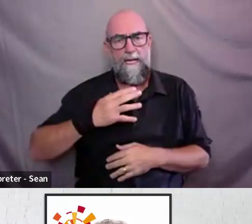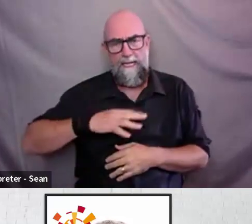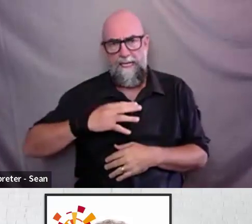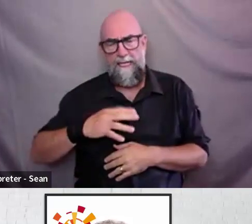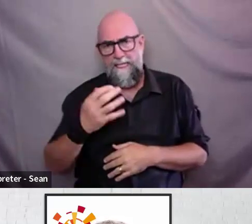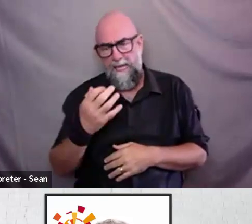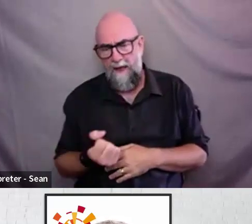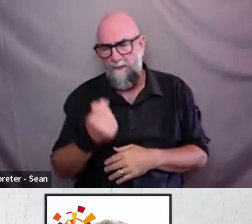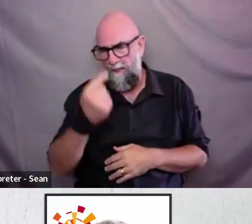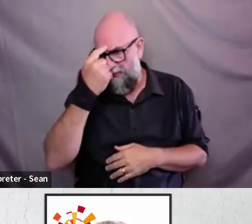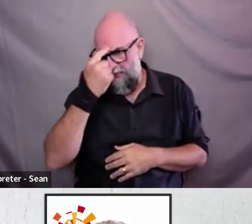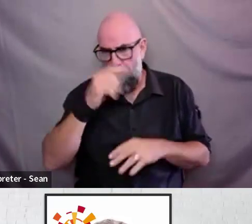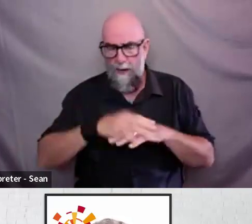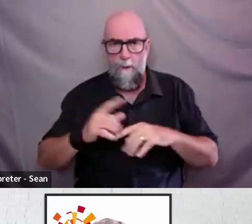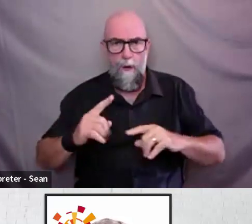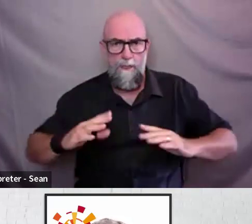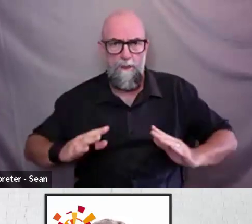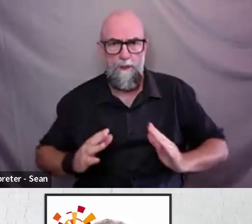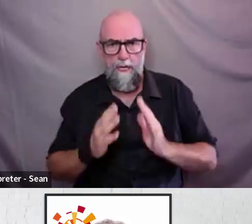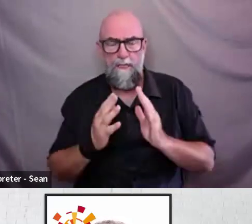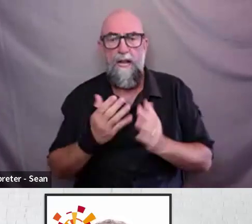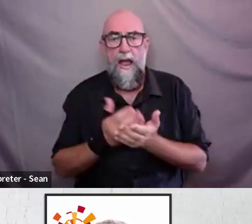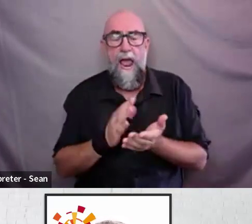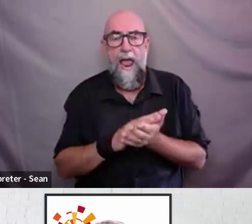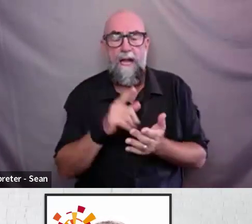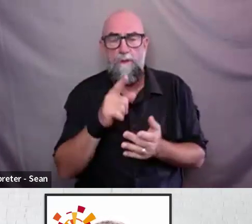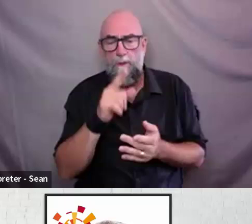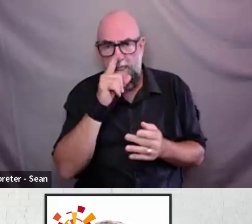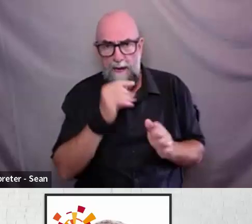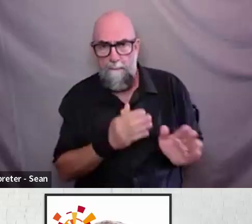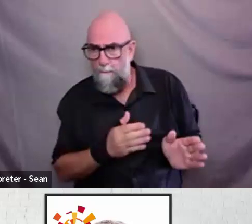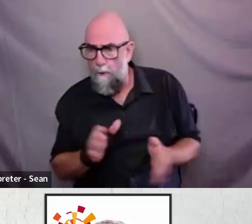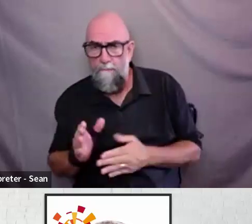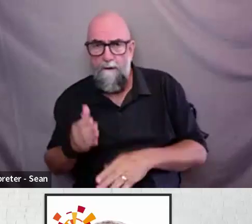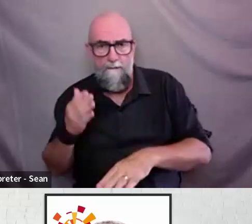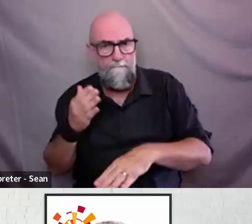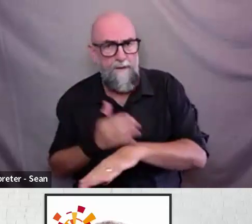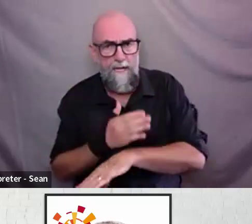speed of your comfort with this new issue? There is plenty of experts out there, James